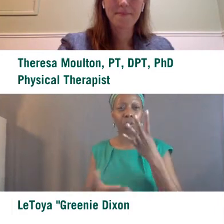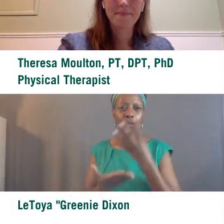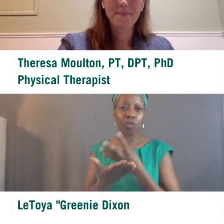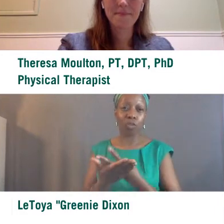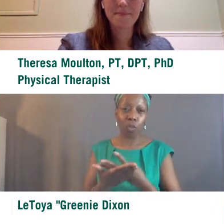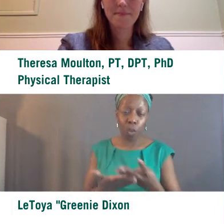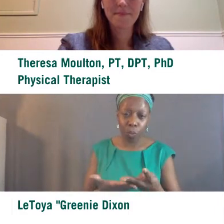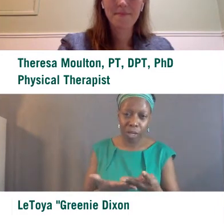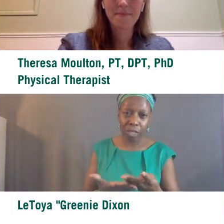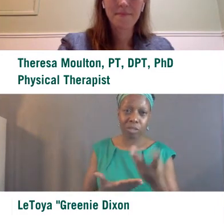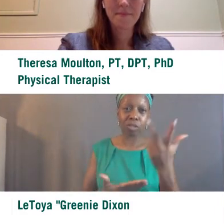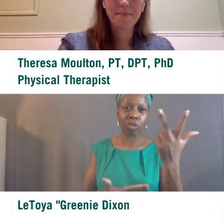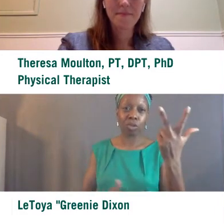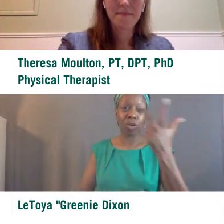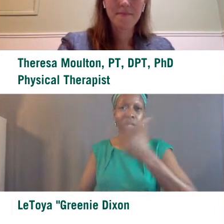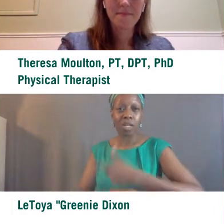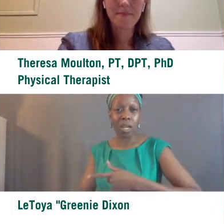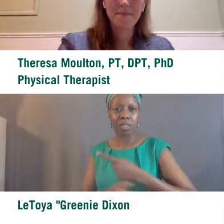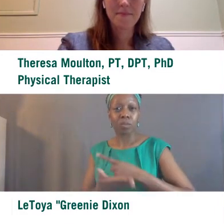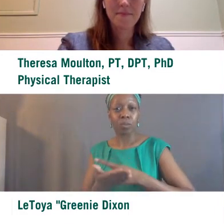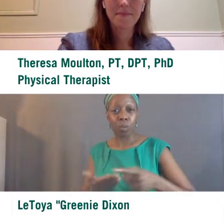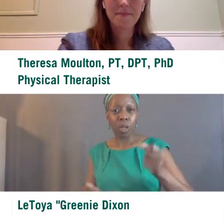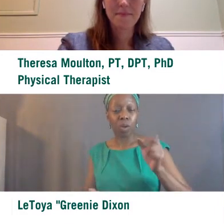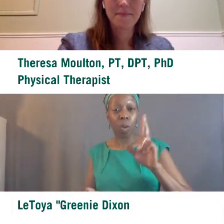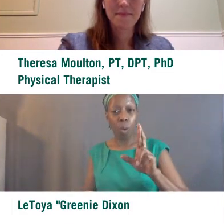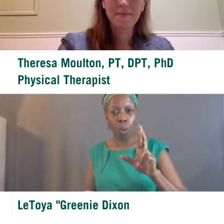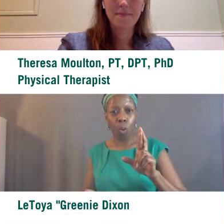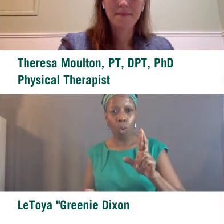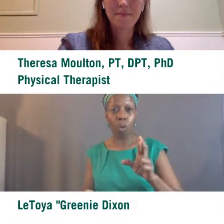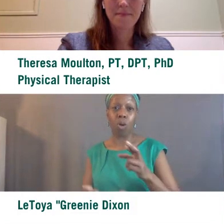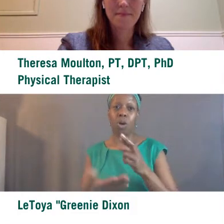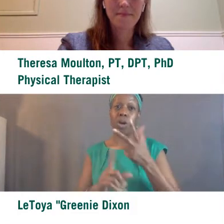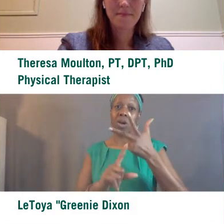or should you do three months of therapy once a week?